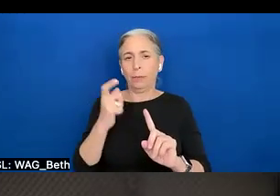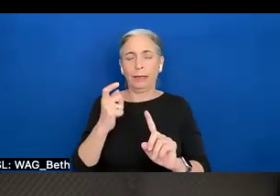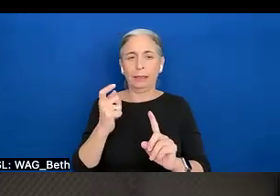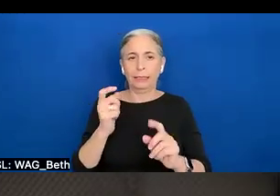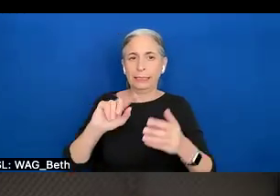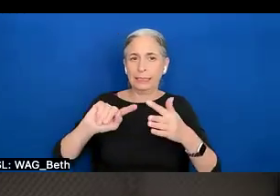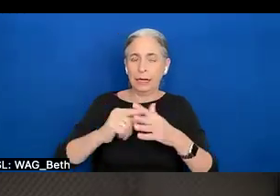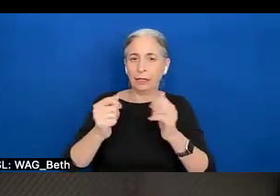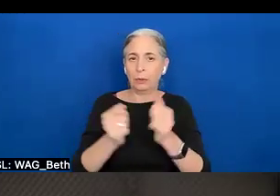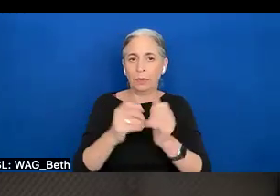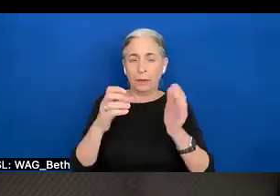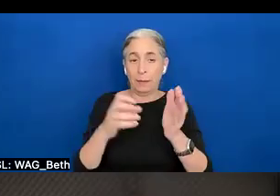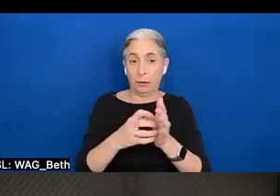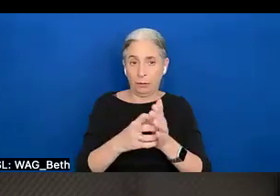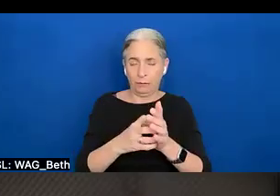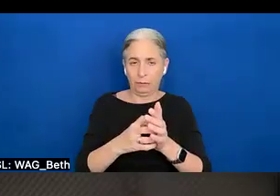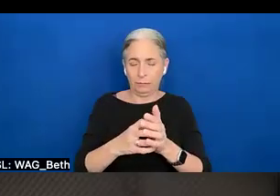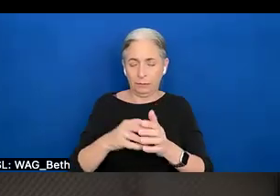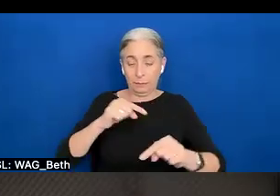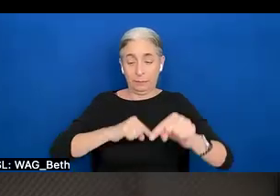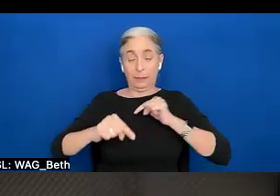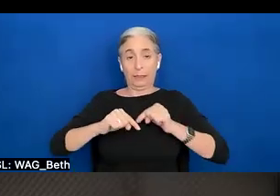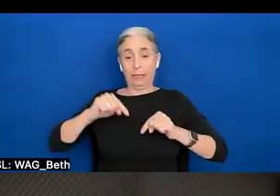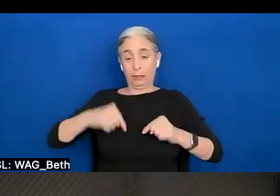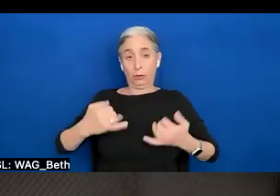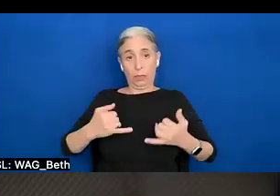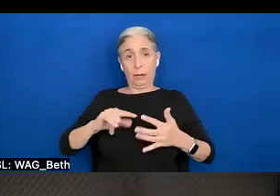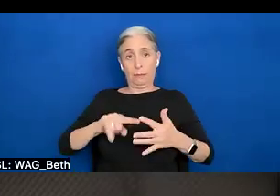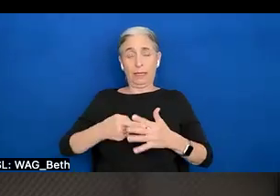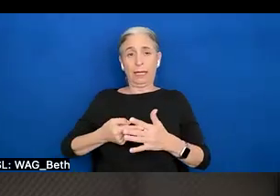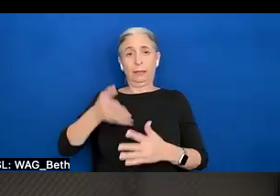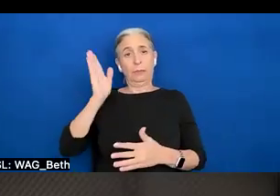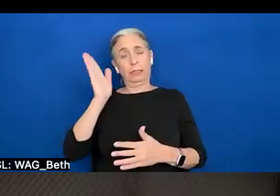At the beginning of the presentation, I assigned